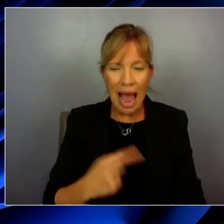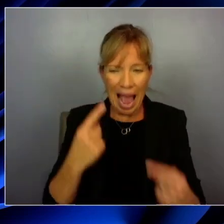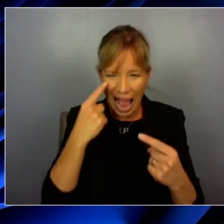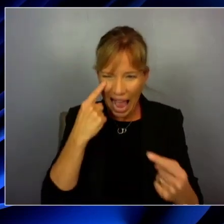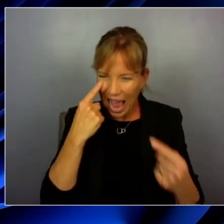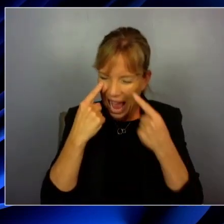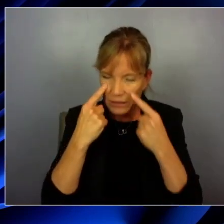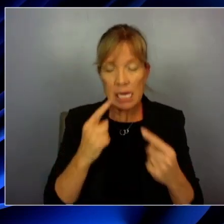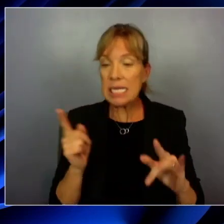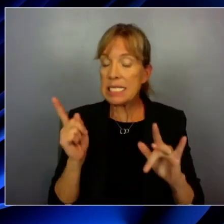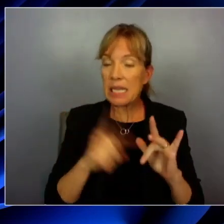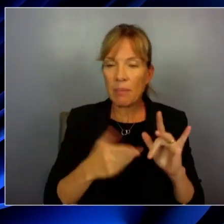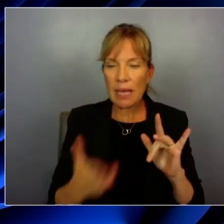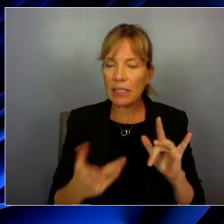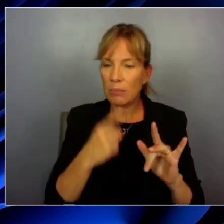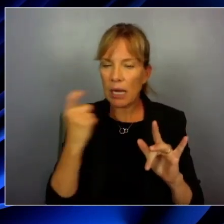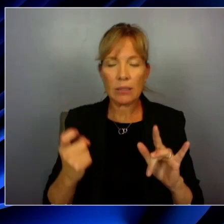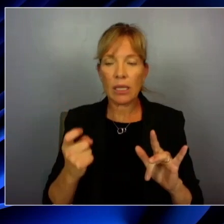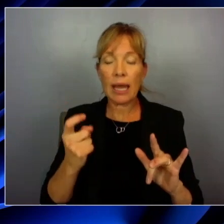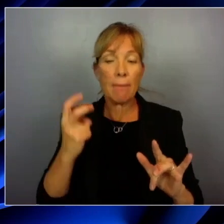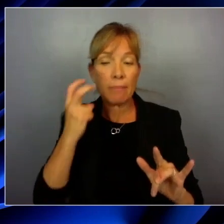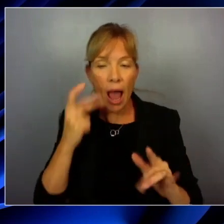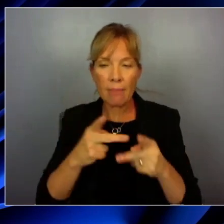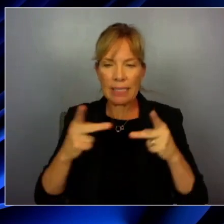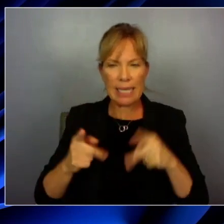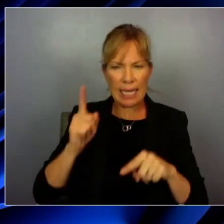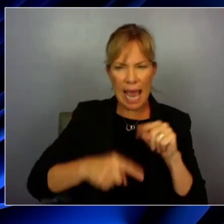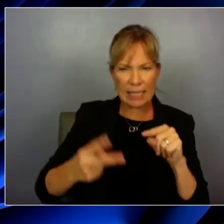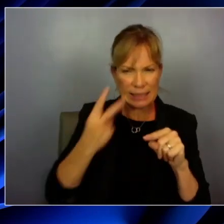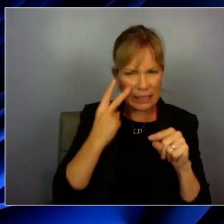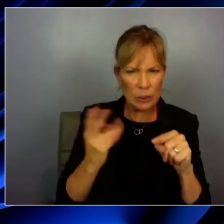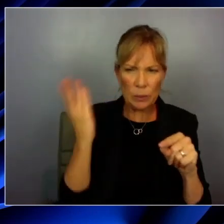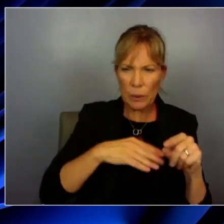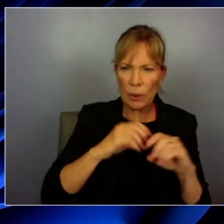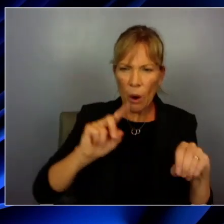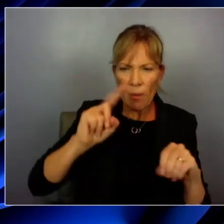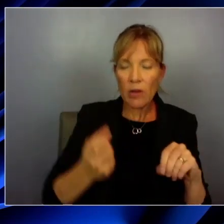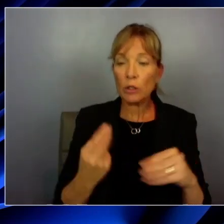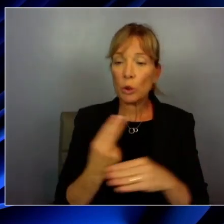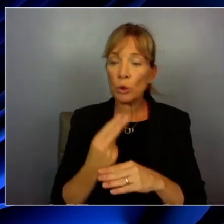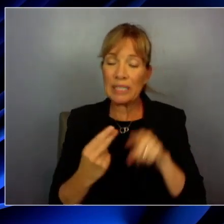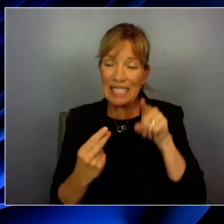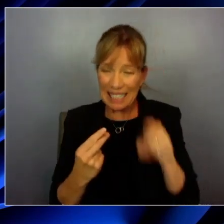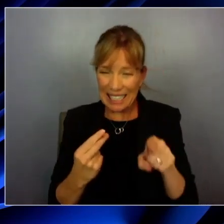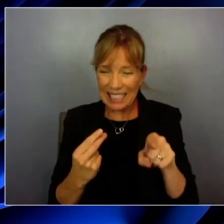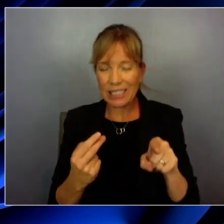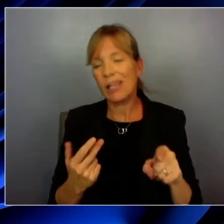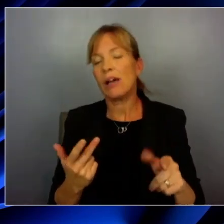there's like blind spots that I can't see. And so using this. Really increase my efficiency